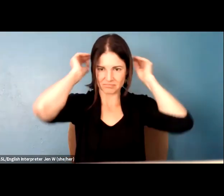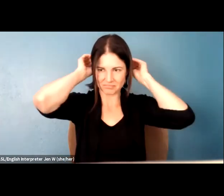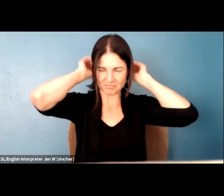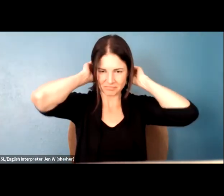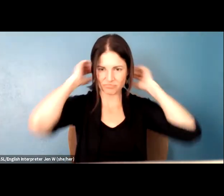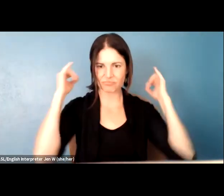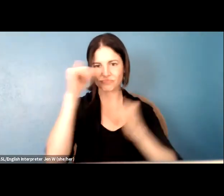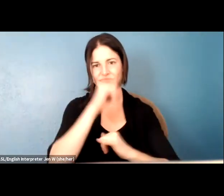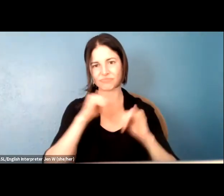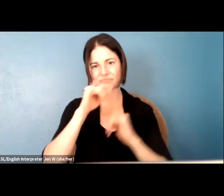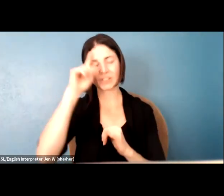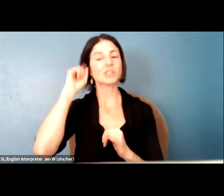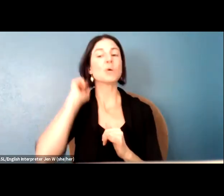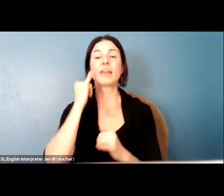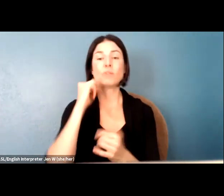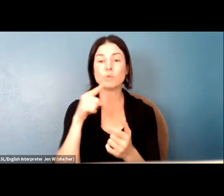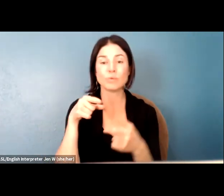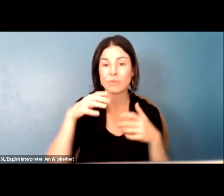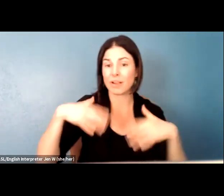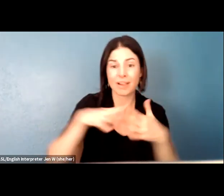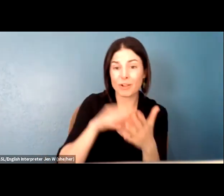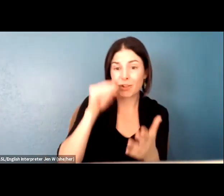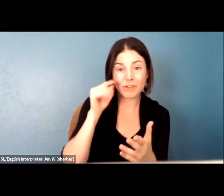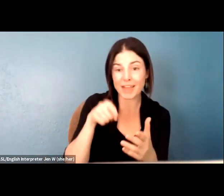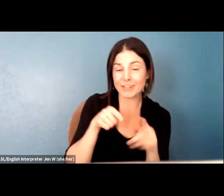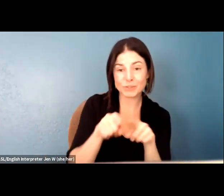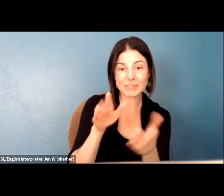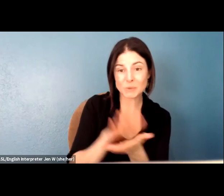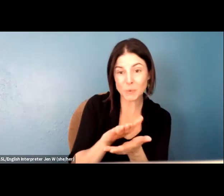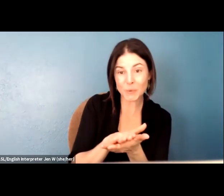that from school, school has been lying to you. I want to